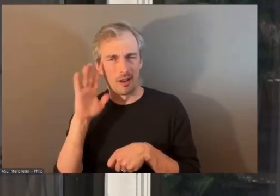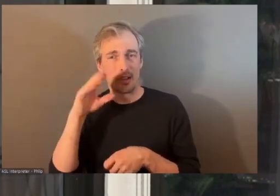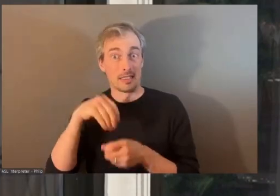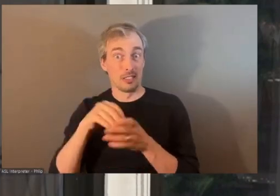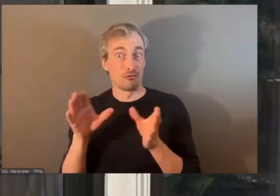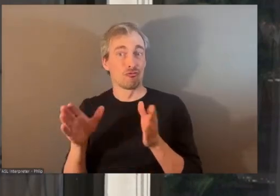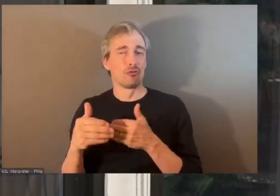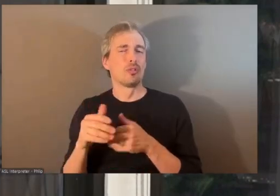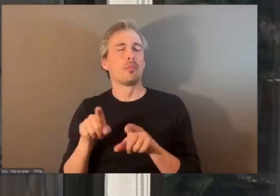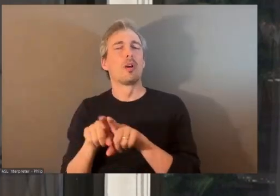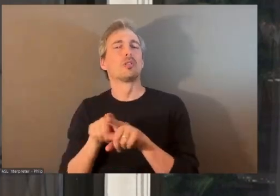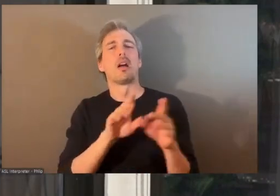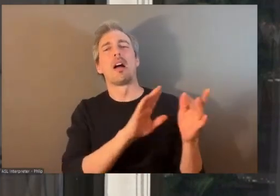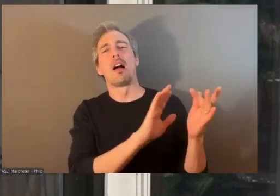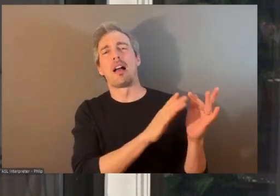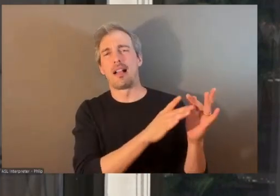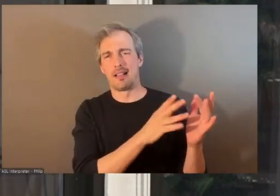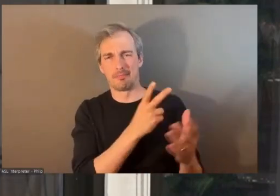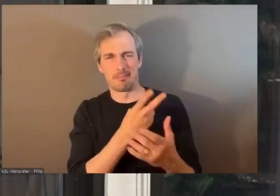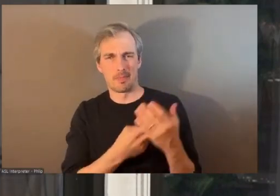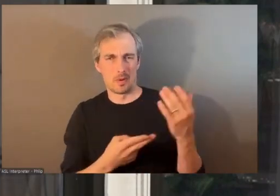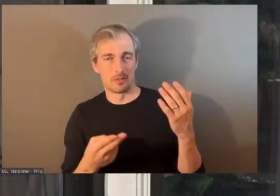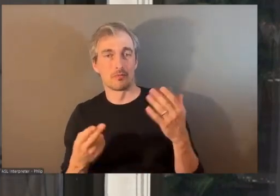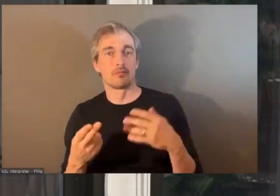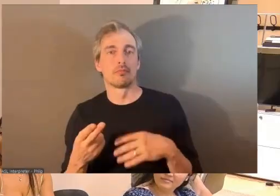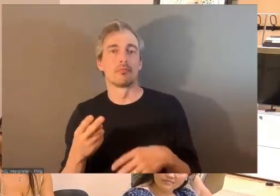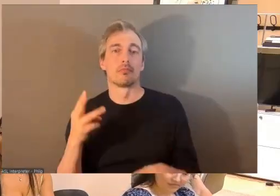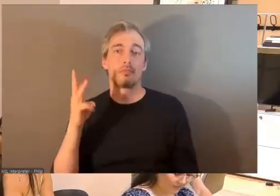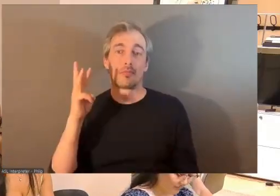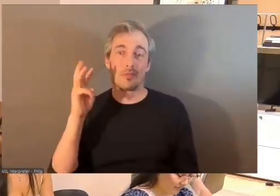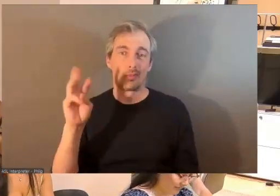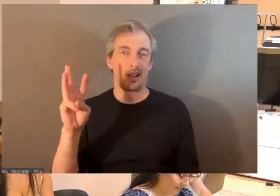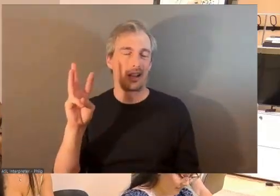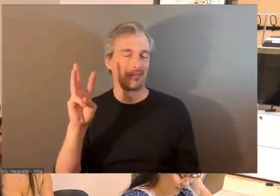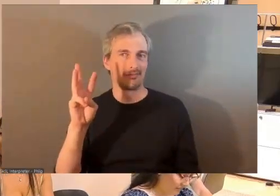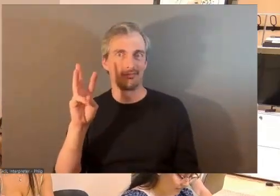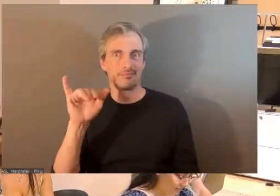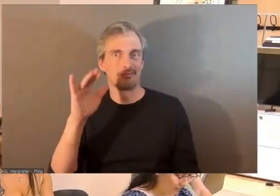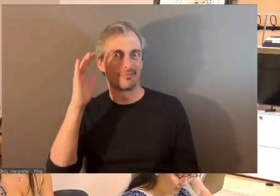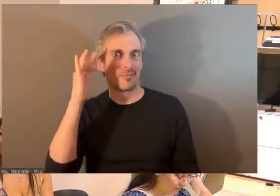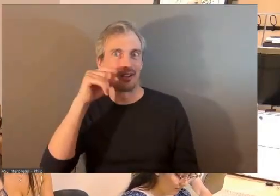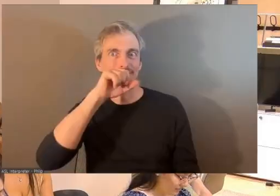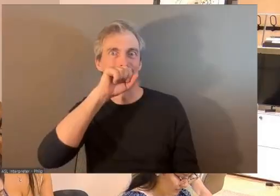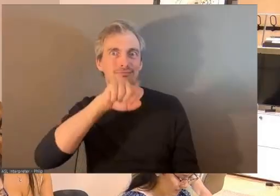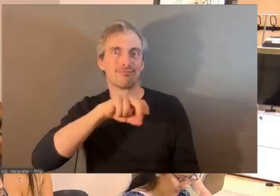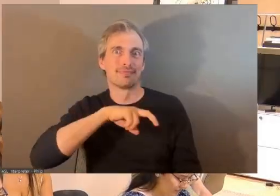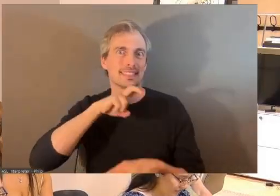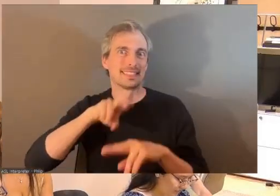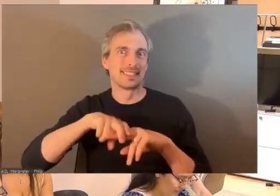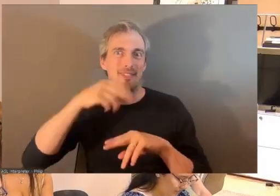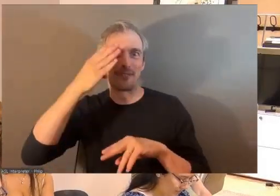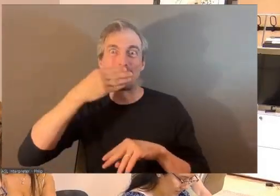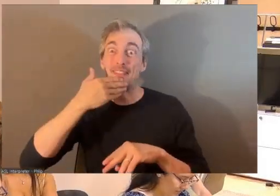Wow. This is why I love to sit in front. Thank you! Thank you, Ben. First of all... Thank you so much for this presentation.